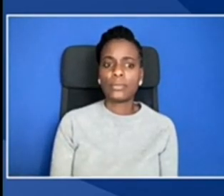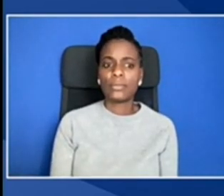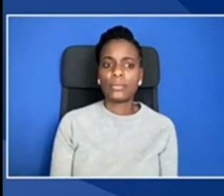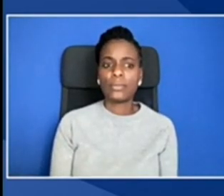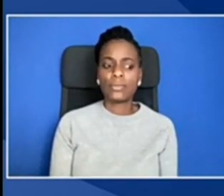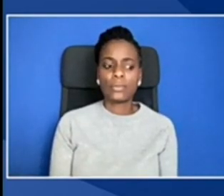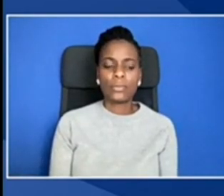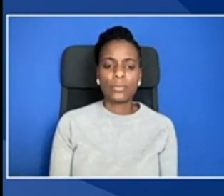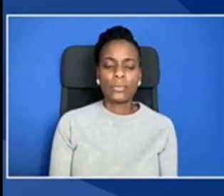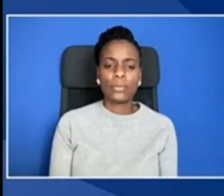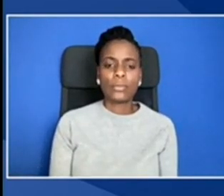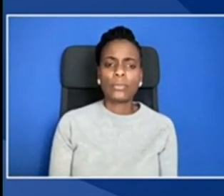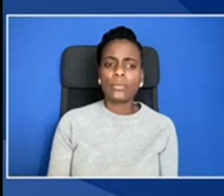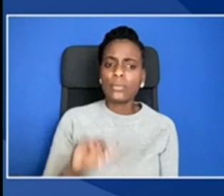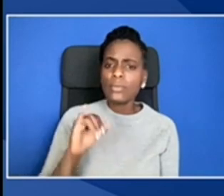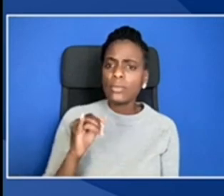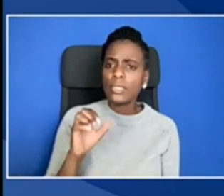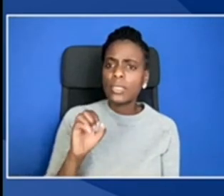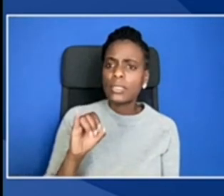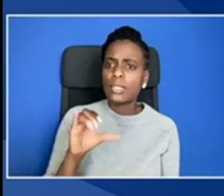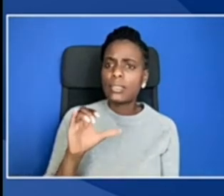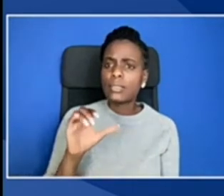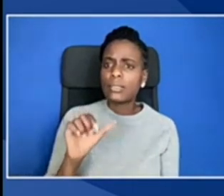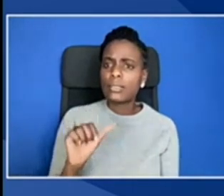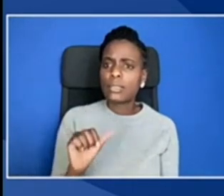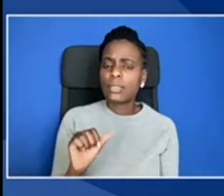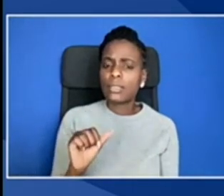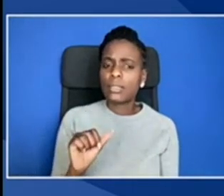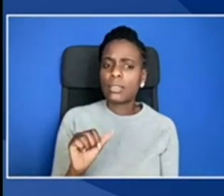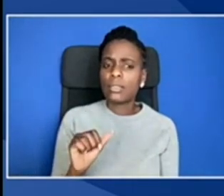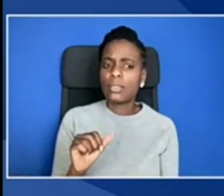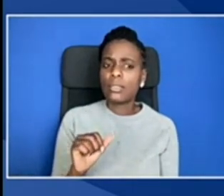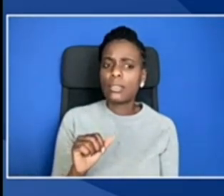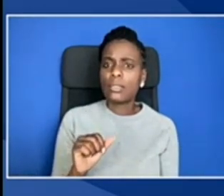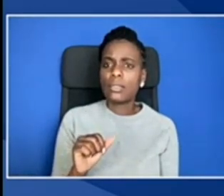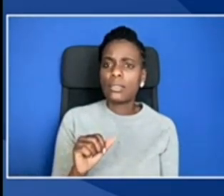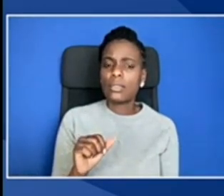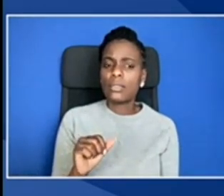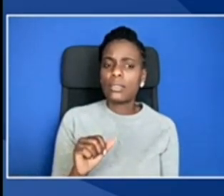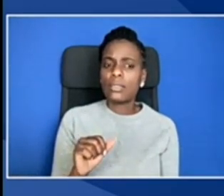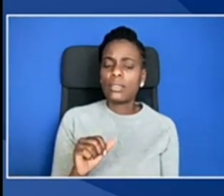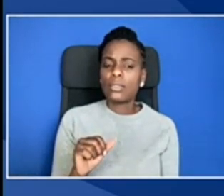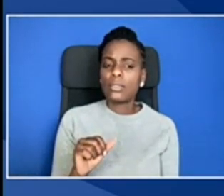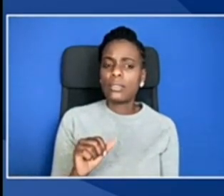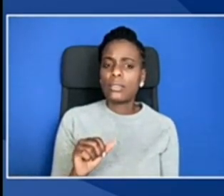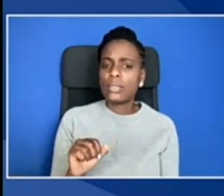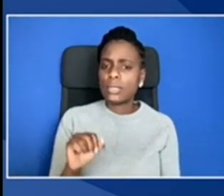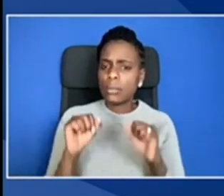Jessica, would it be possible for you to expand a little bit?